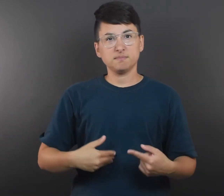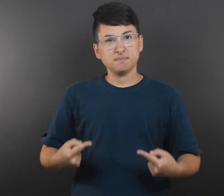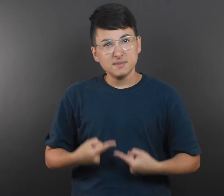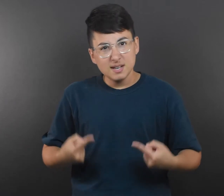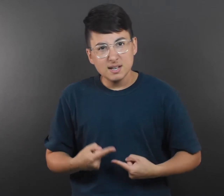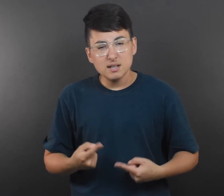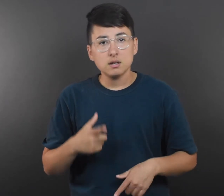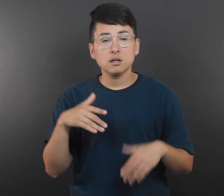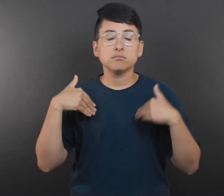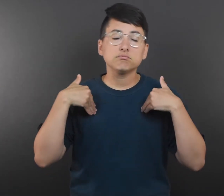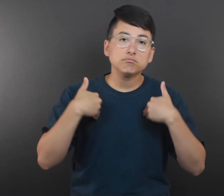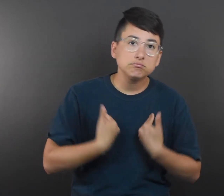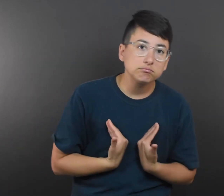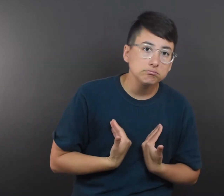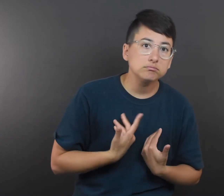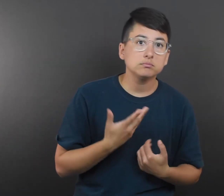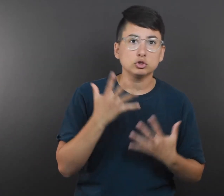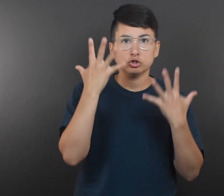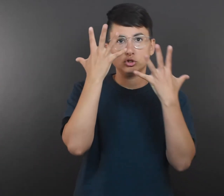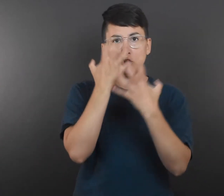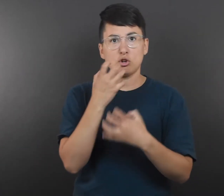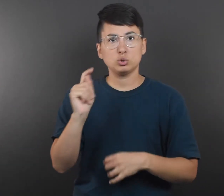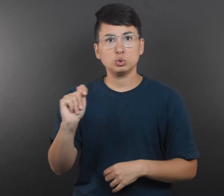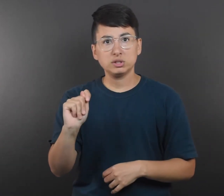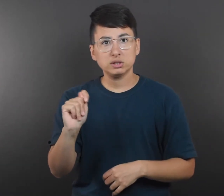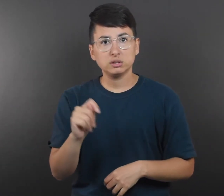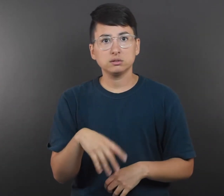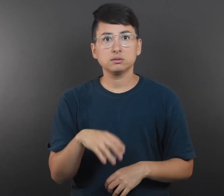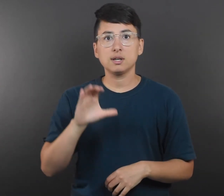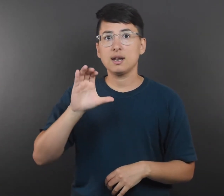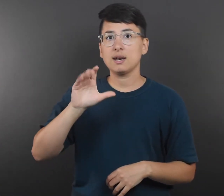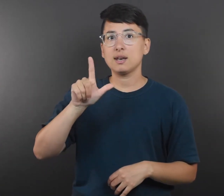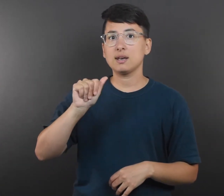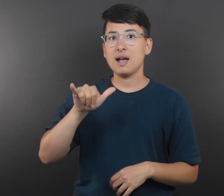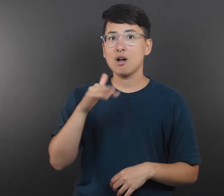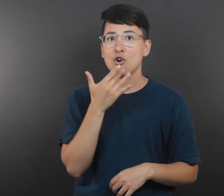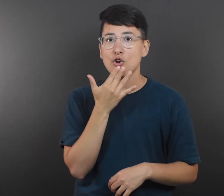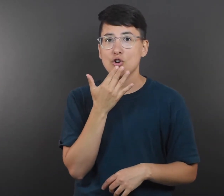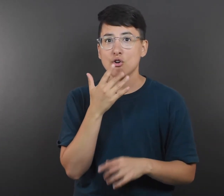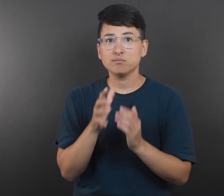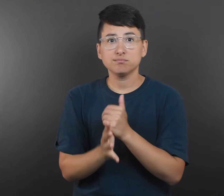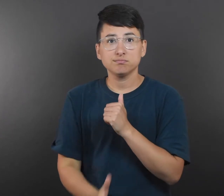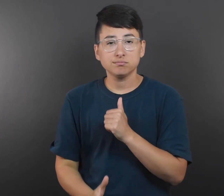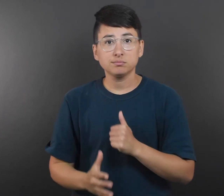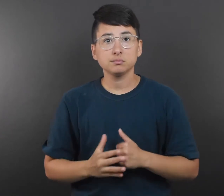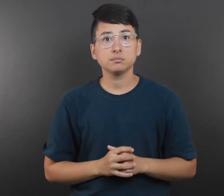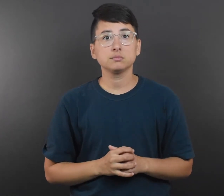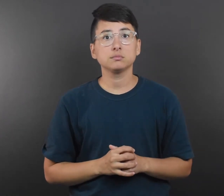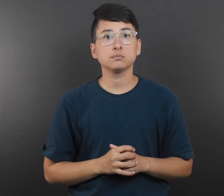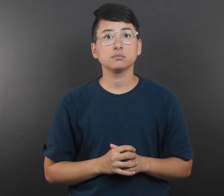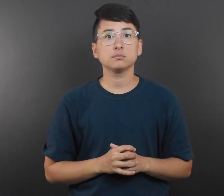“Other symptoms can include abdominal pain, fatigue, dark urine and clay-colored stools.